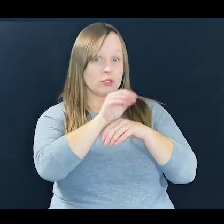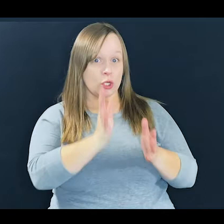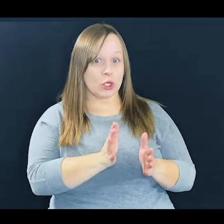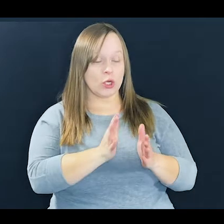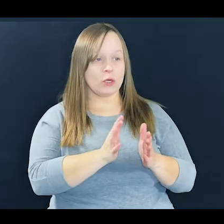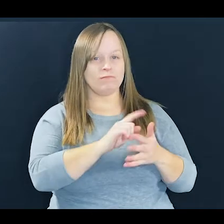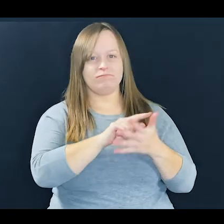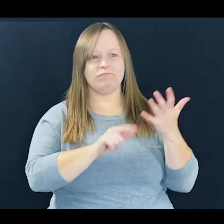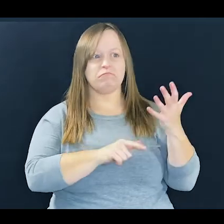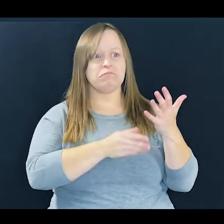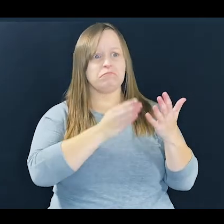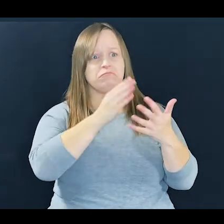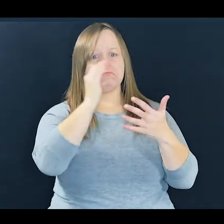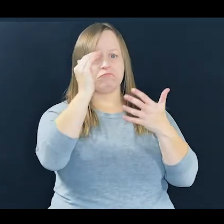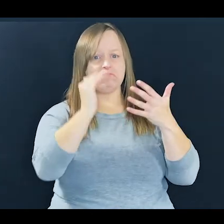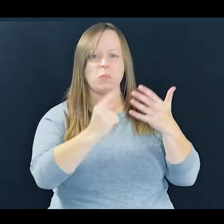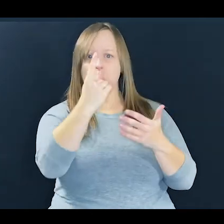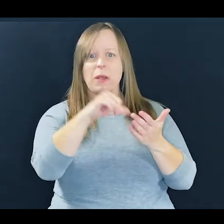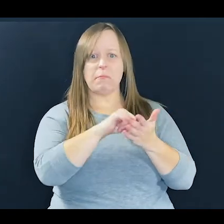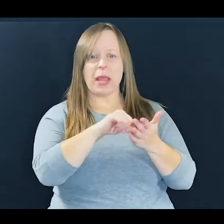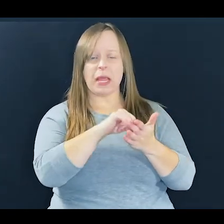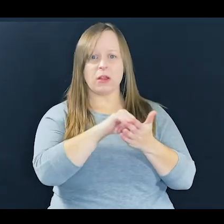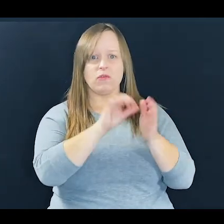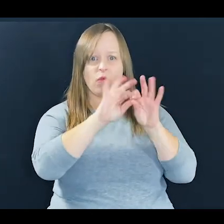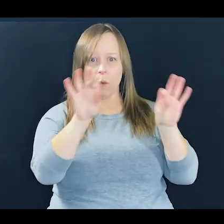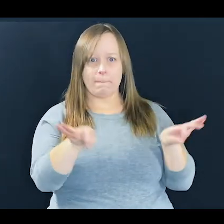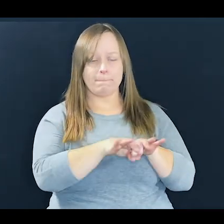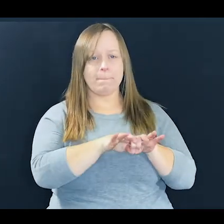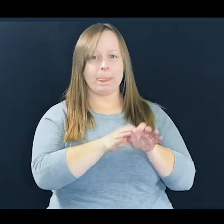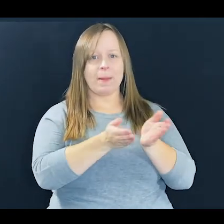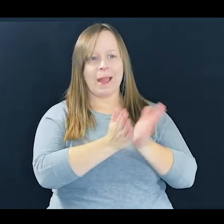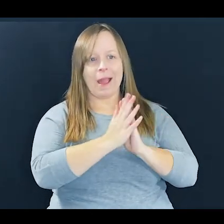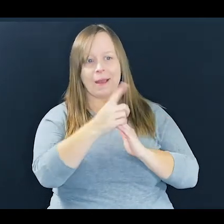It's a pretty straightforward form. It's a one-page form that asks clients